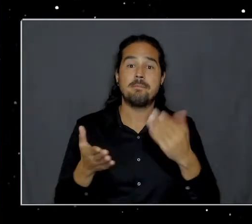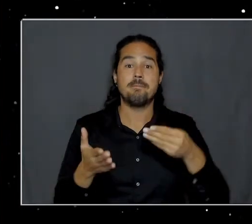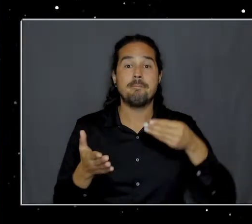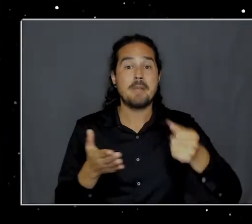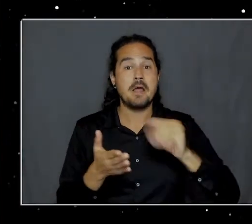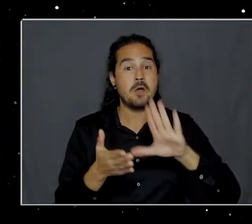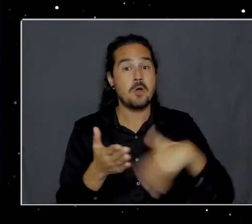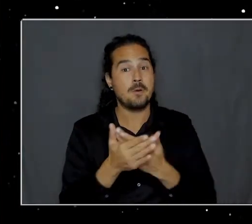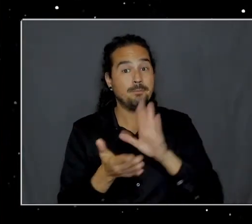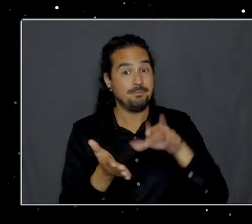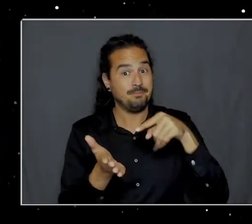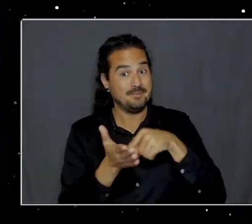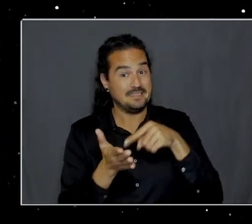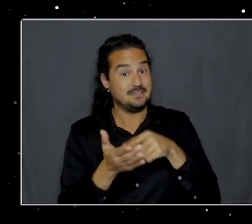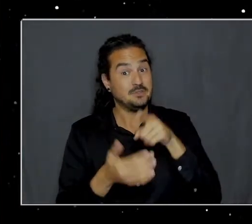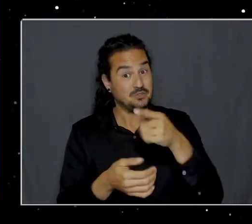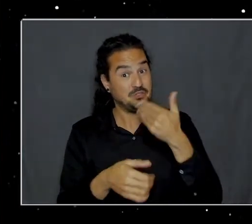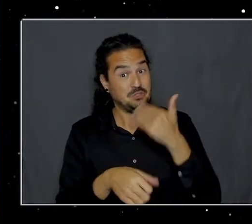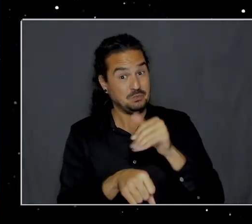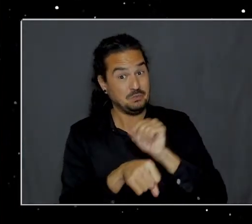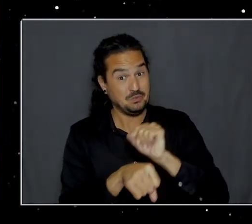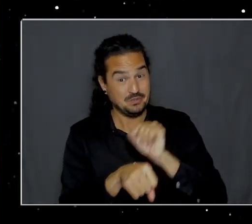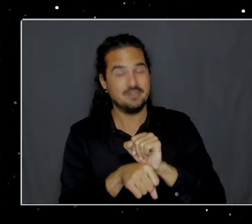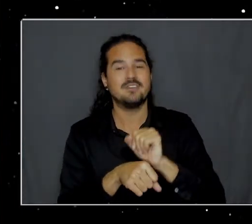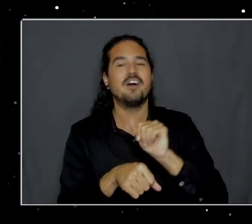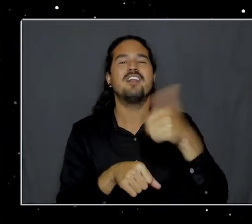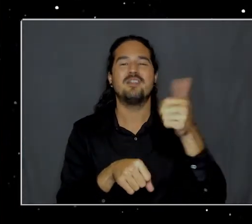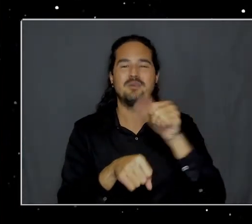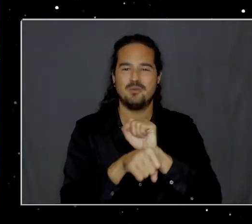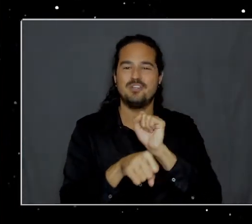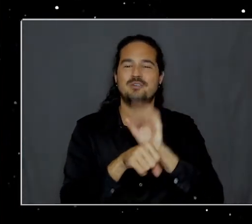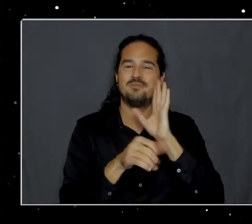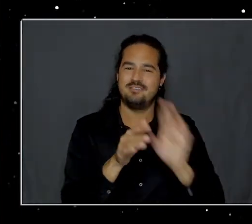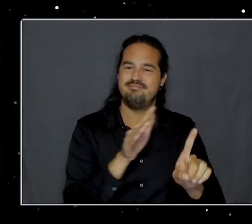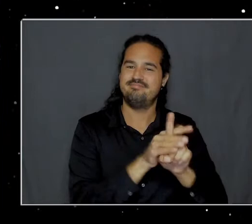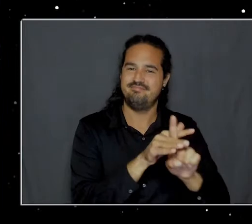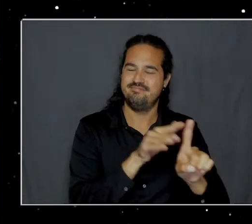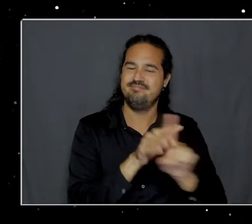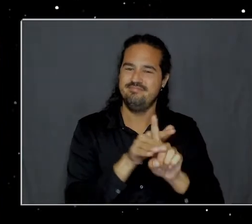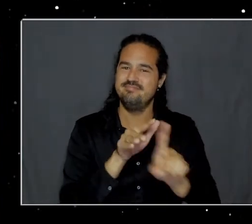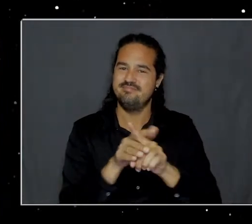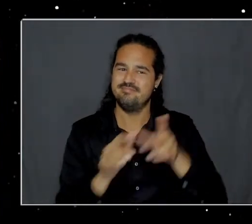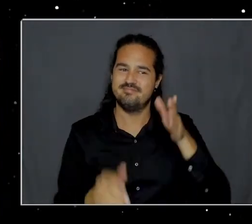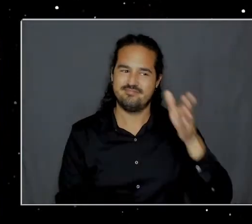BUT WHEN YOU DO GOOD WORK, OTHER